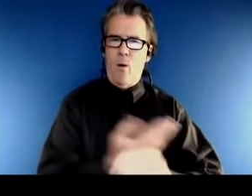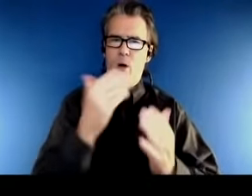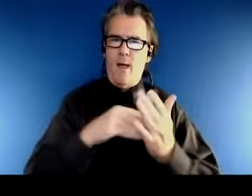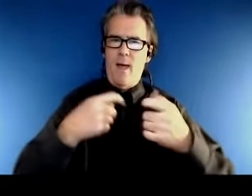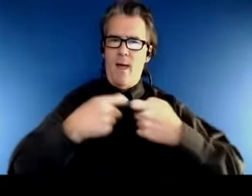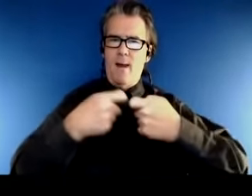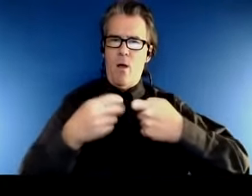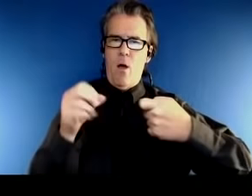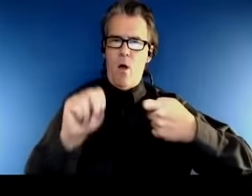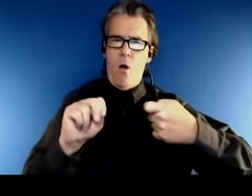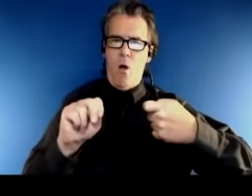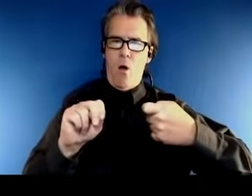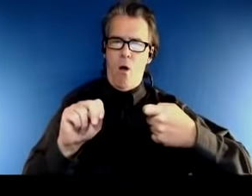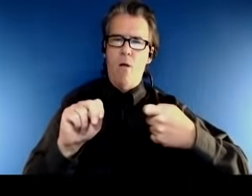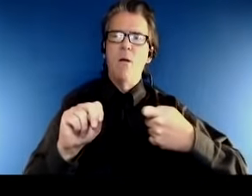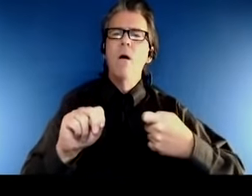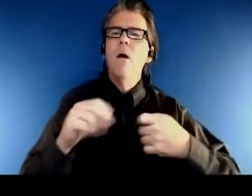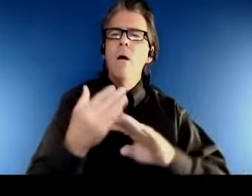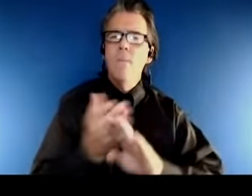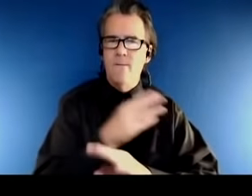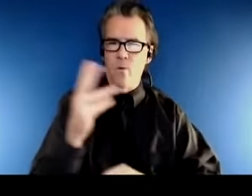Do we have a representative from Action News Now on the phone?